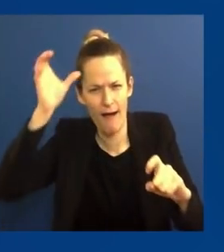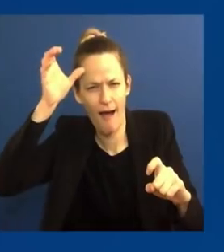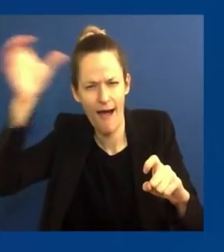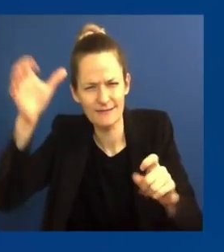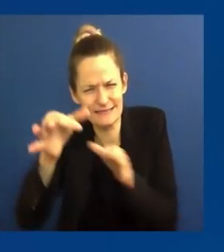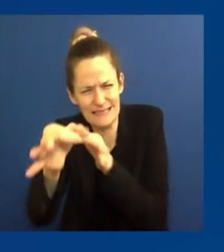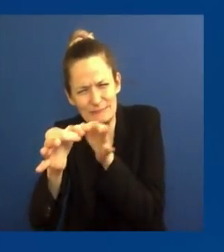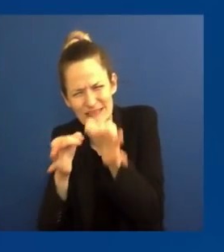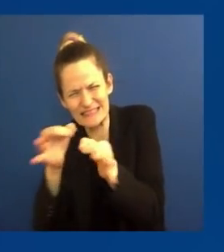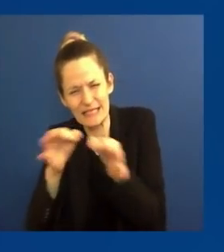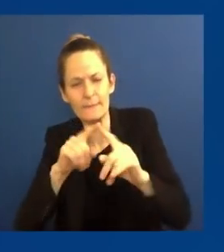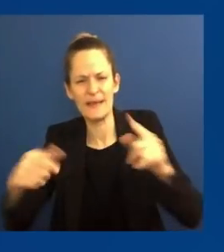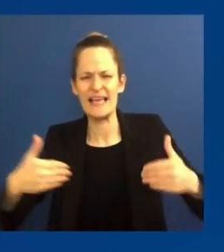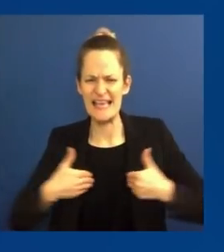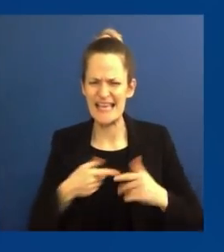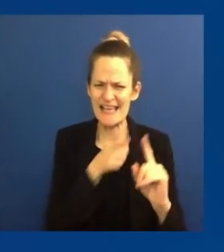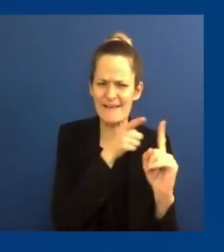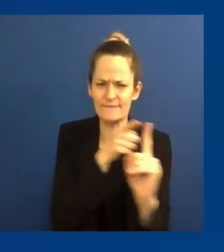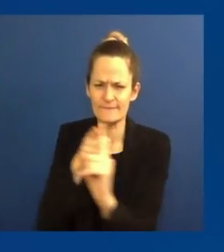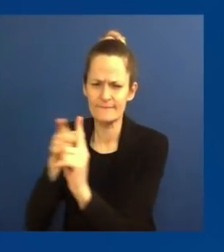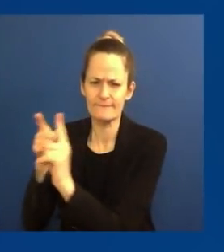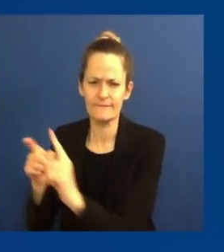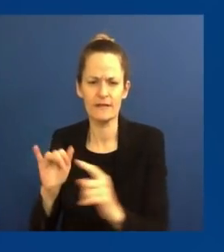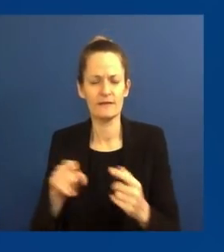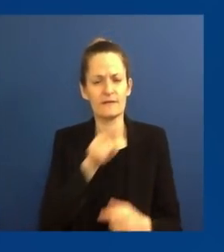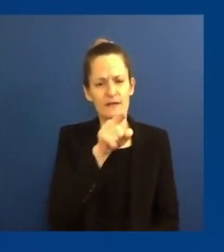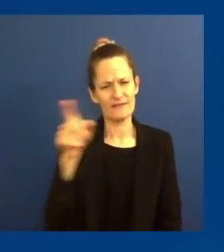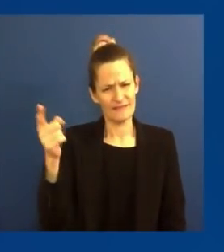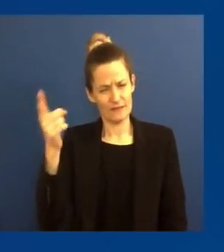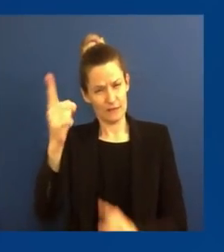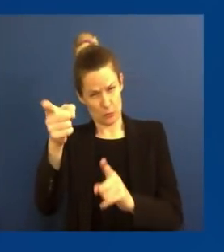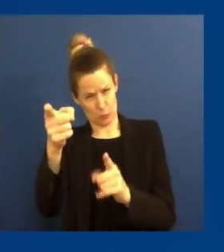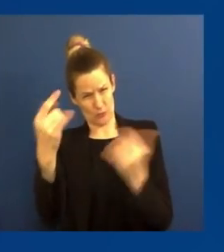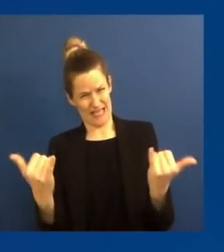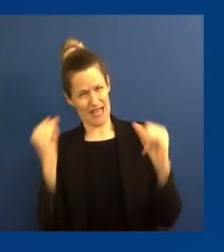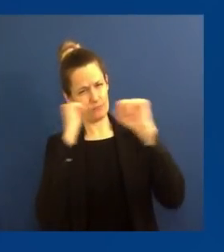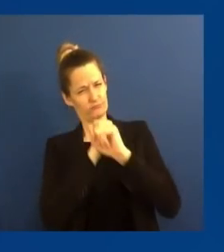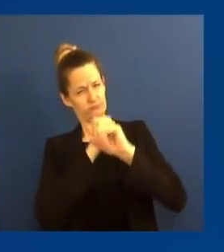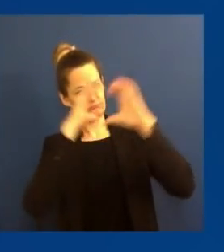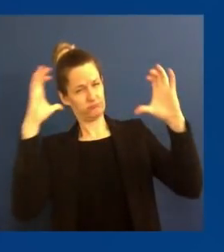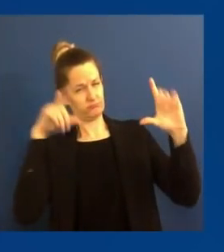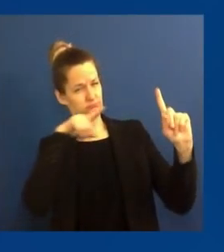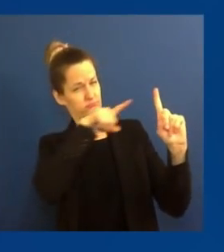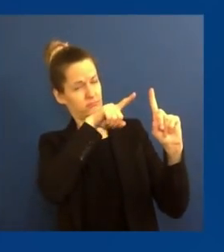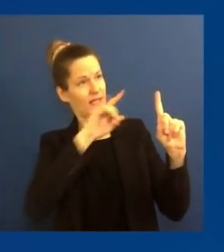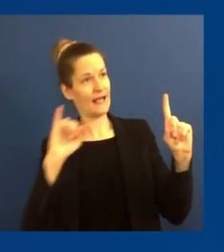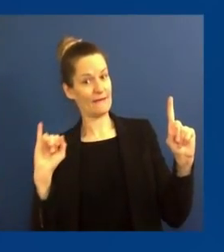When one thinks about either infection or vaccination, although there are a lot of things on this slide,